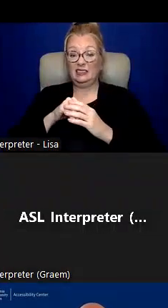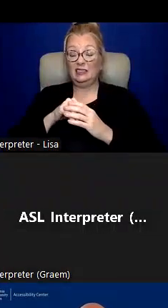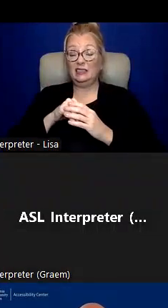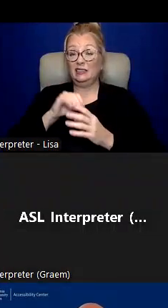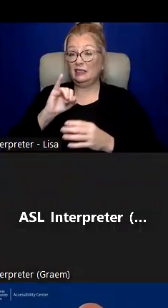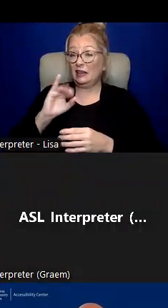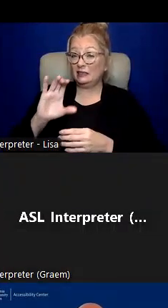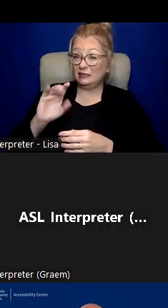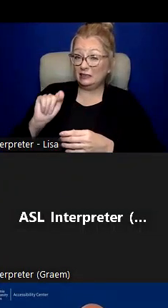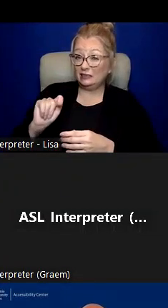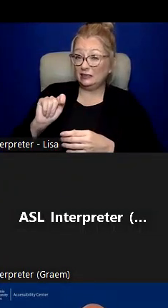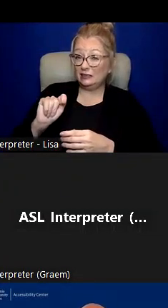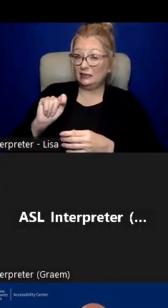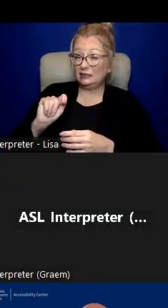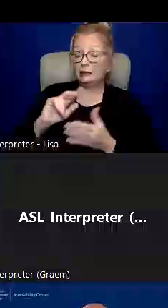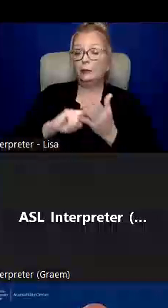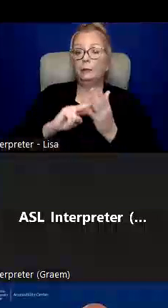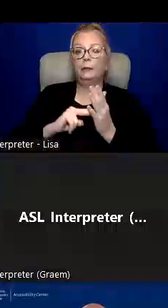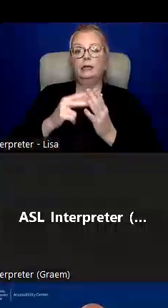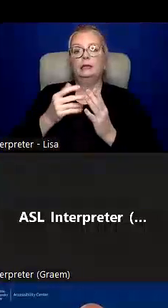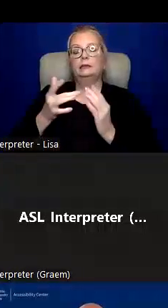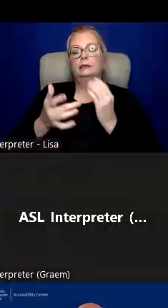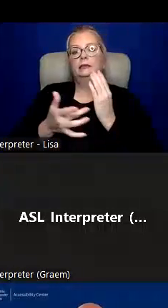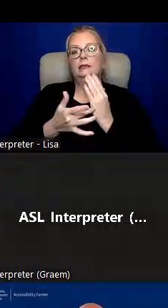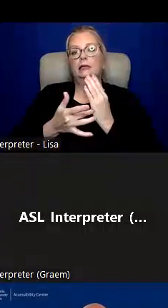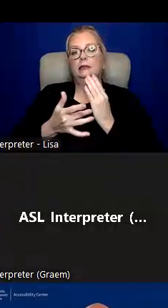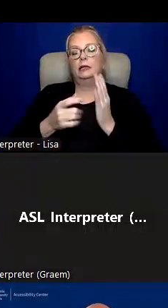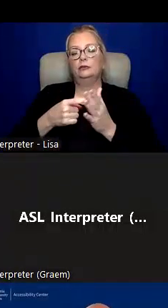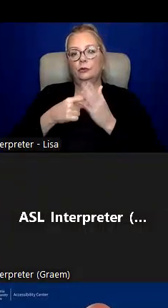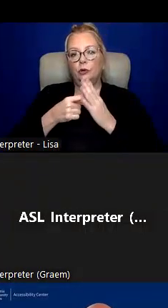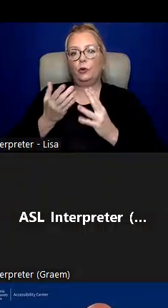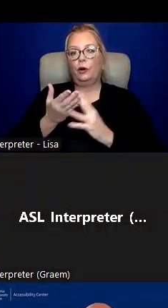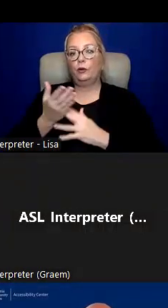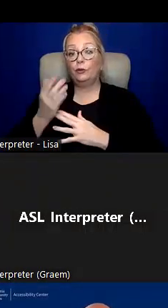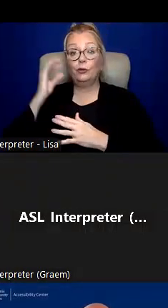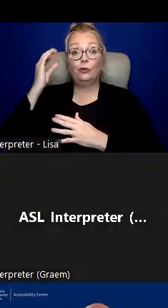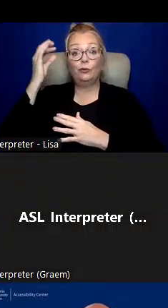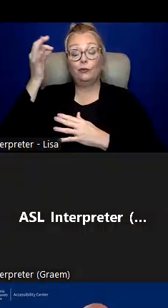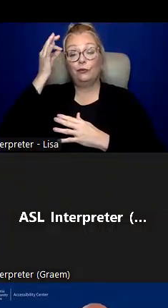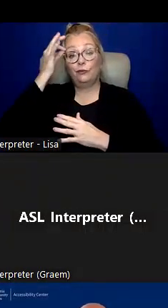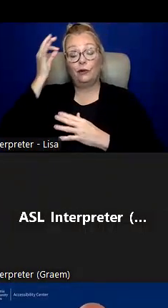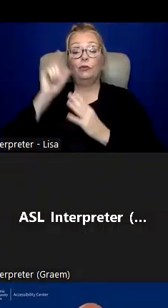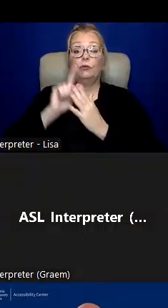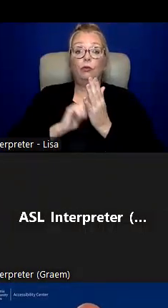these are the technologies that are required through the federal laws and other state laws, too,